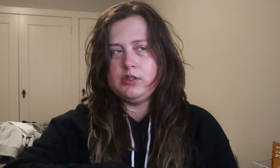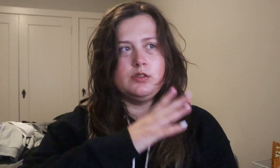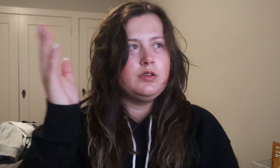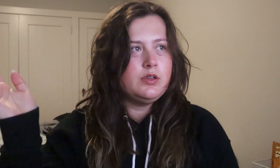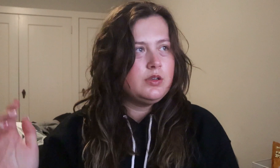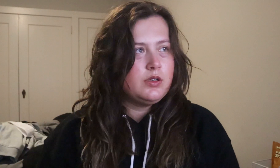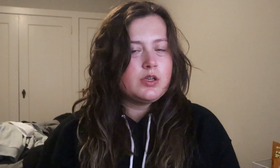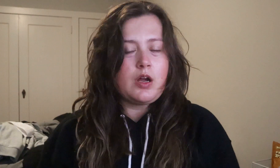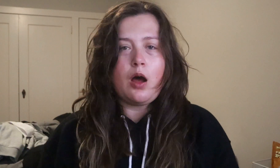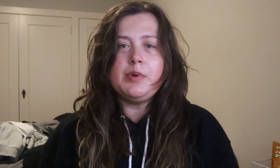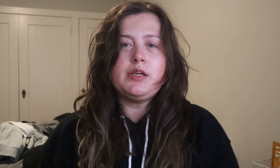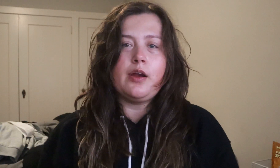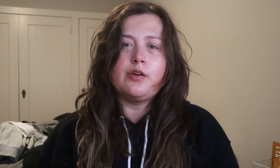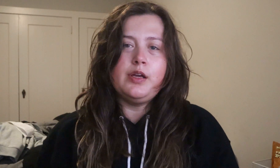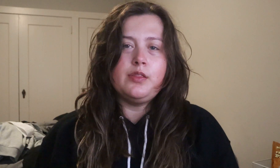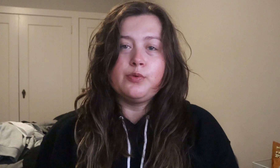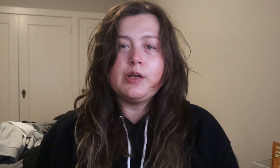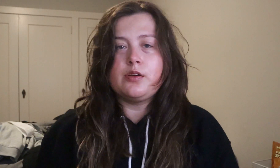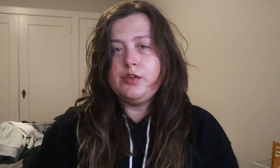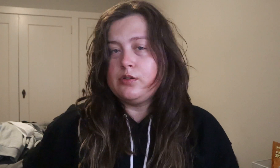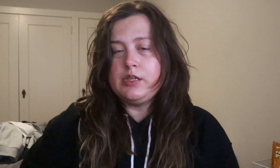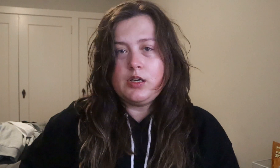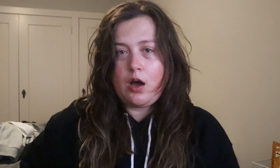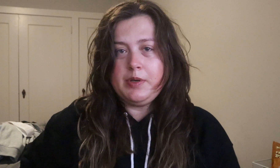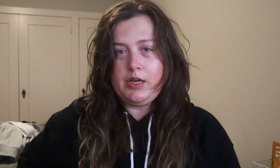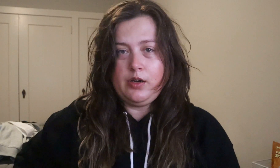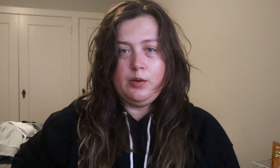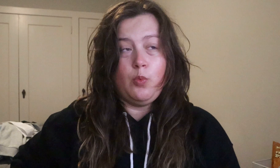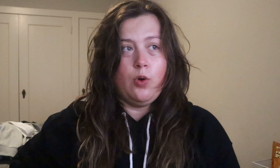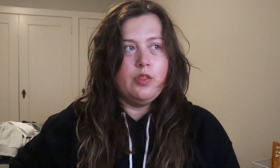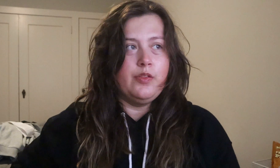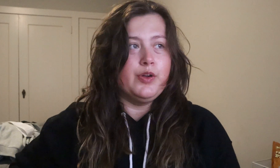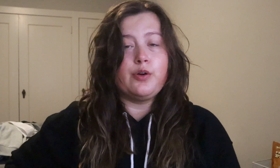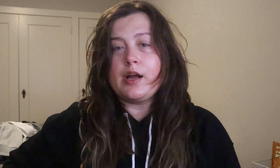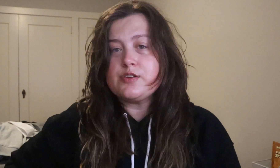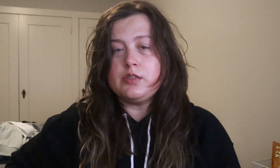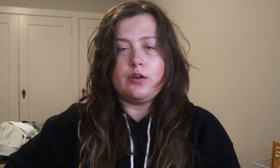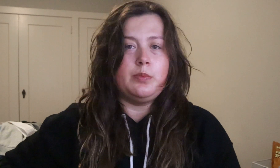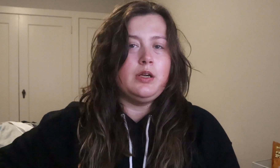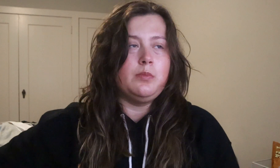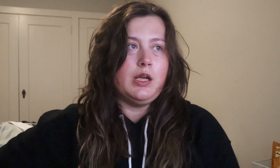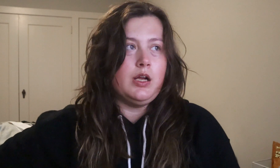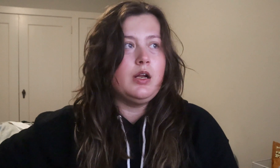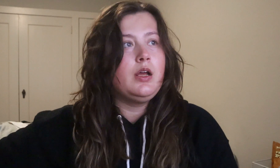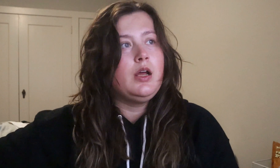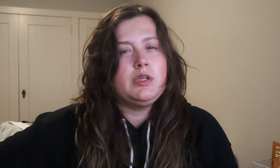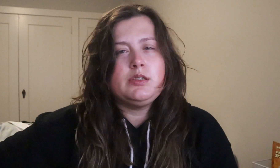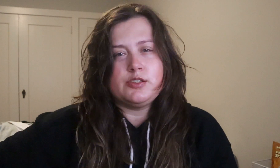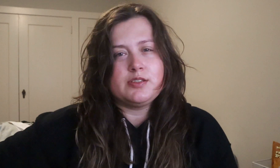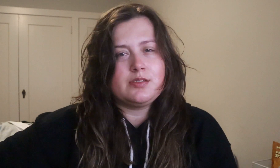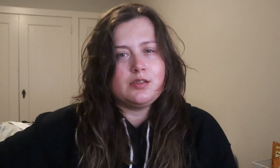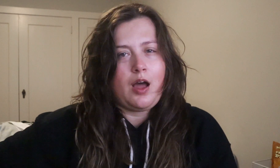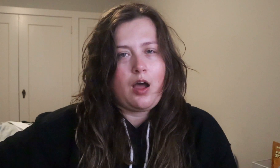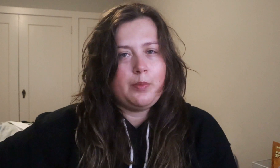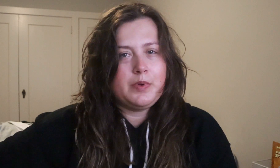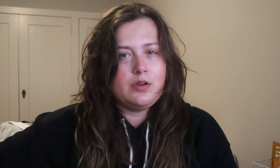the commentary, the ridiculing commentary more than the corrections that are being made. Please just stop.